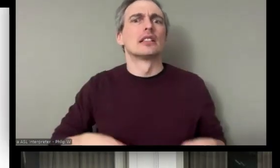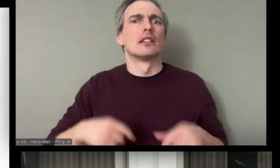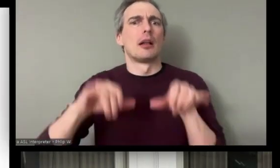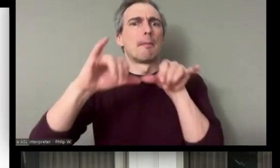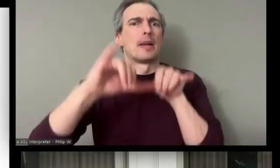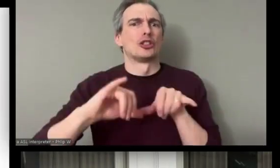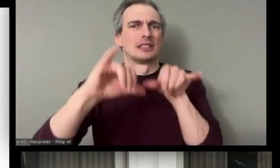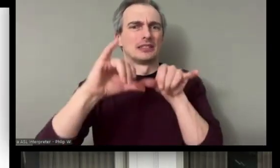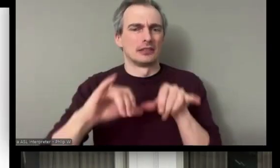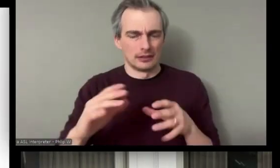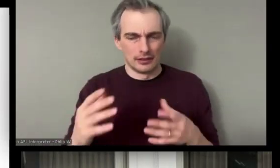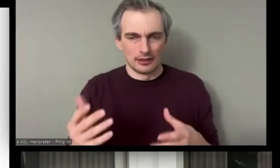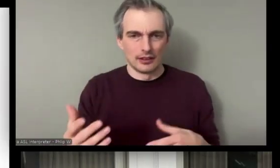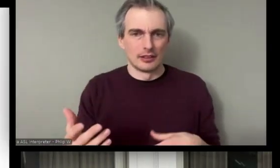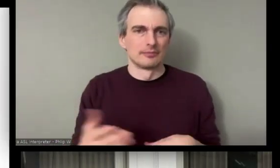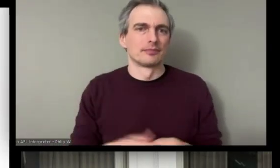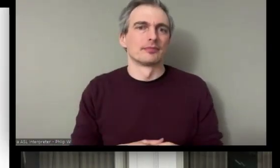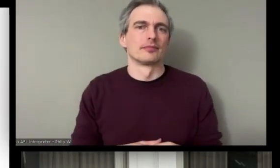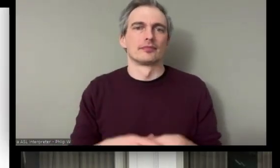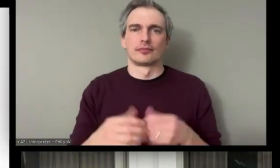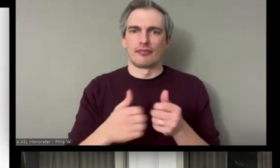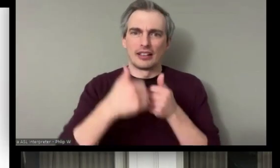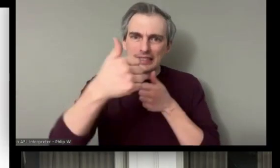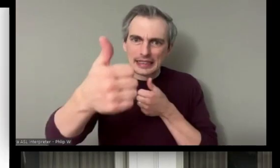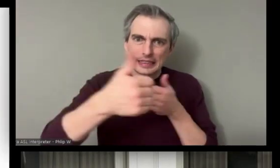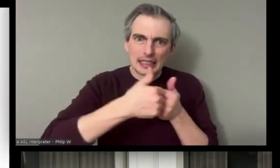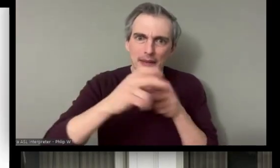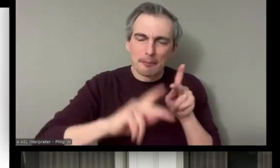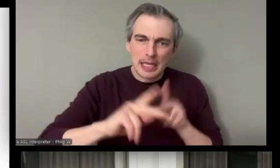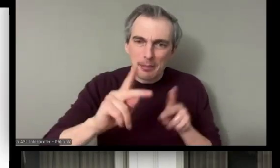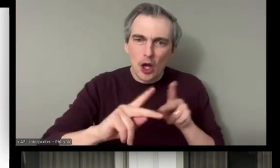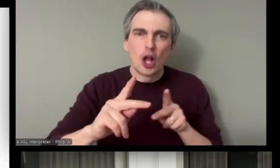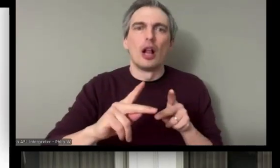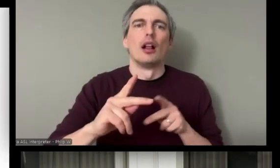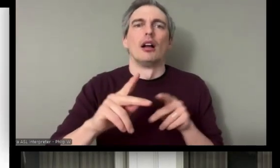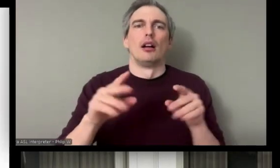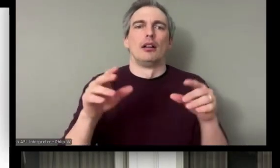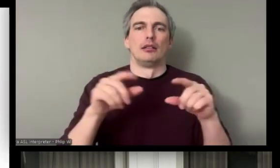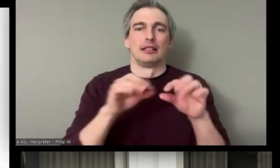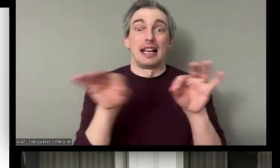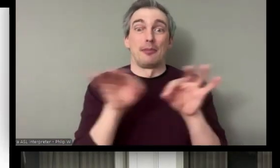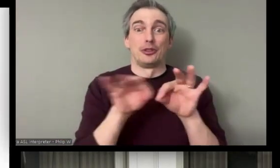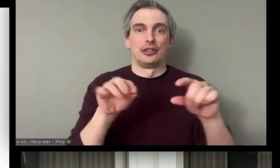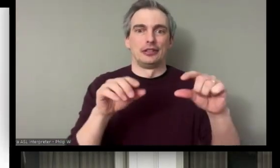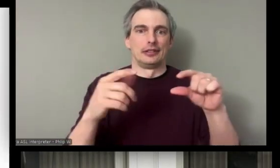So... Let me just point that out right there. Like... They're basically telling you... Here's a good way to do captions.